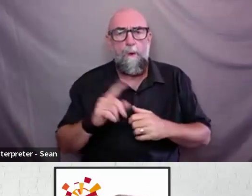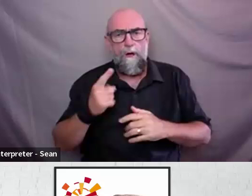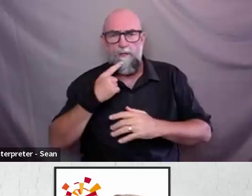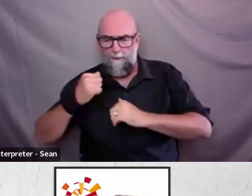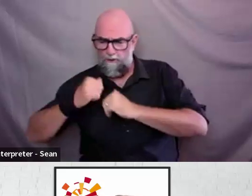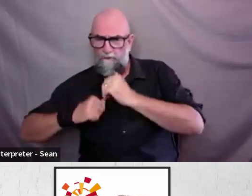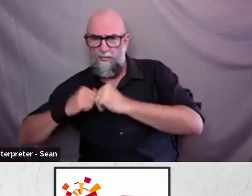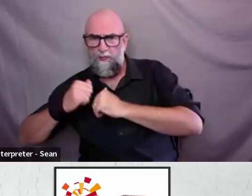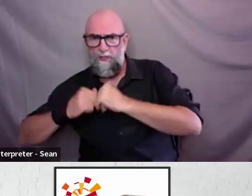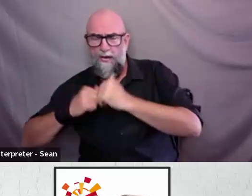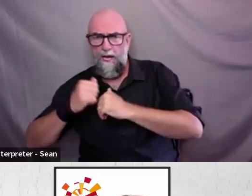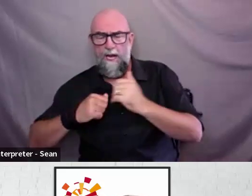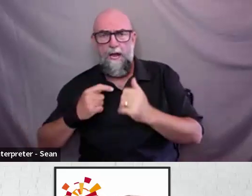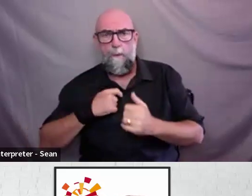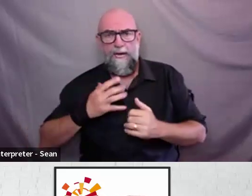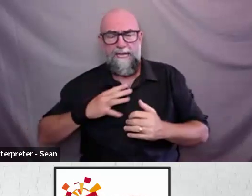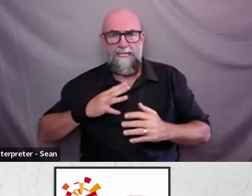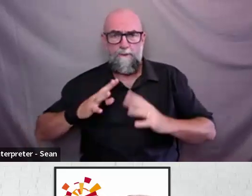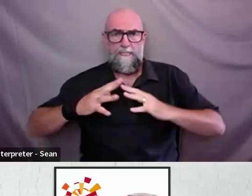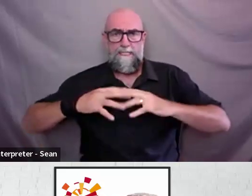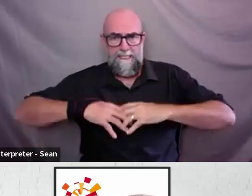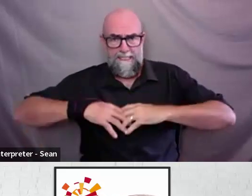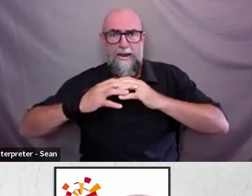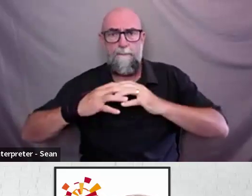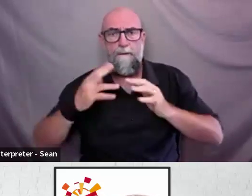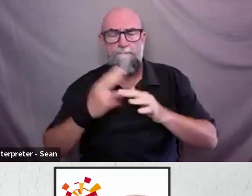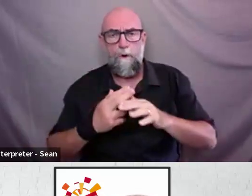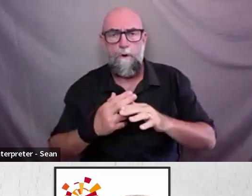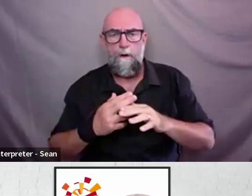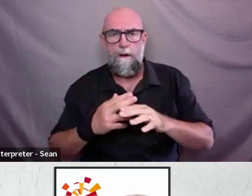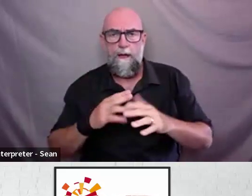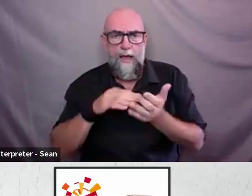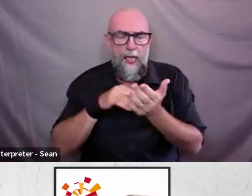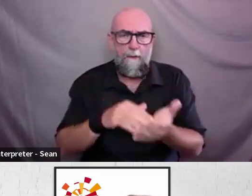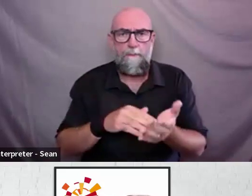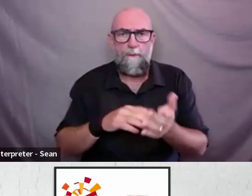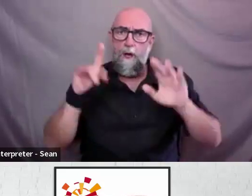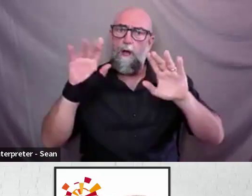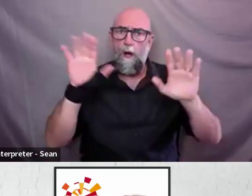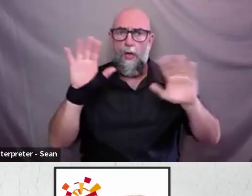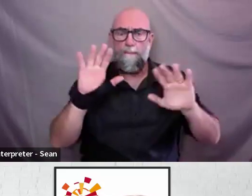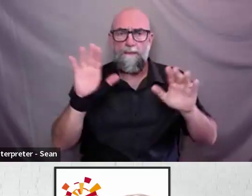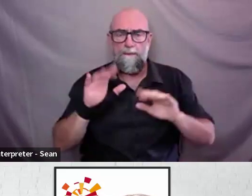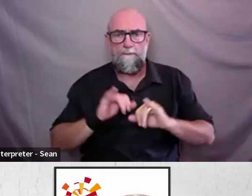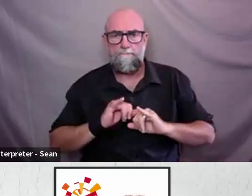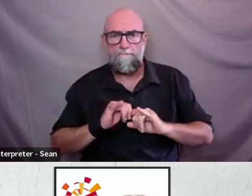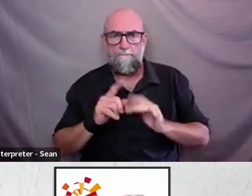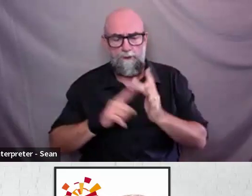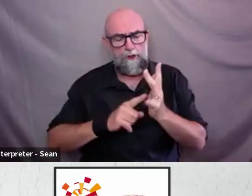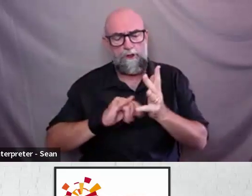I just want to add something to James' list because I think